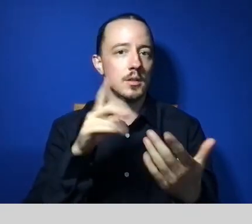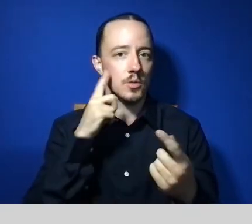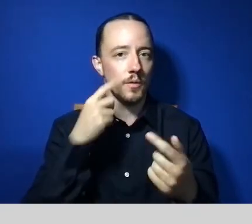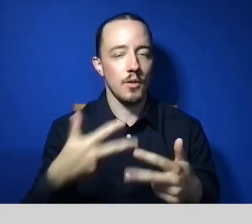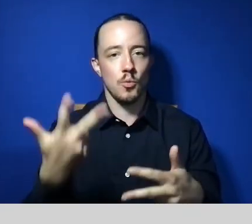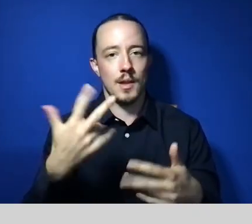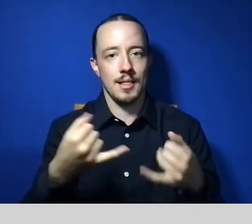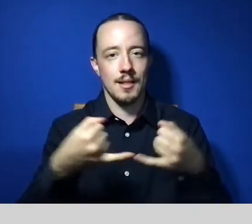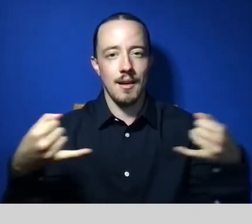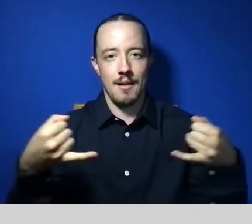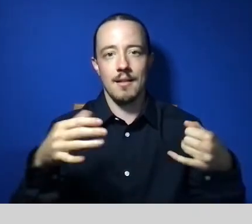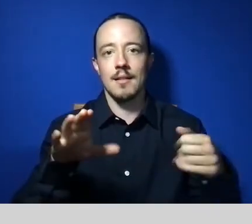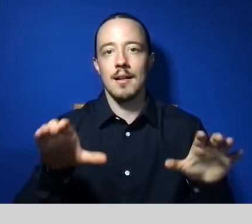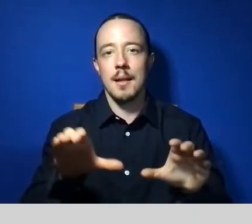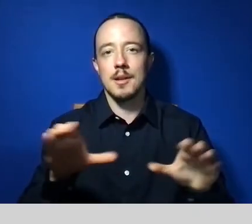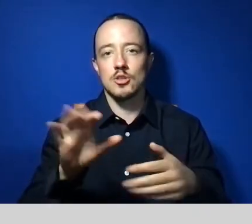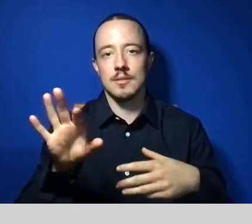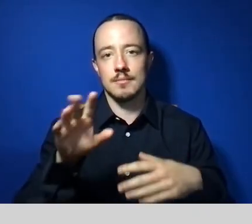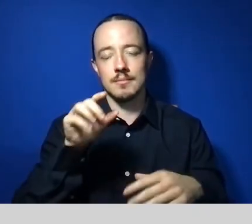and have a three-line animation plot.